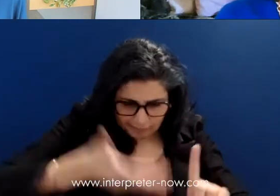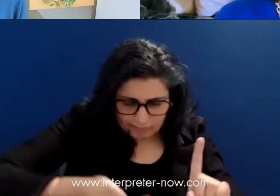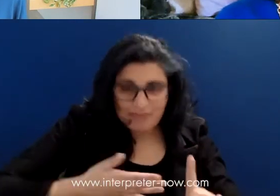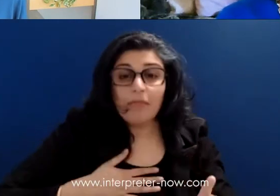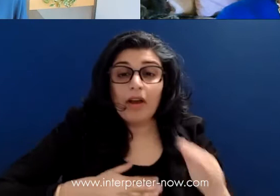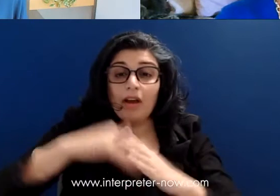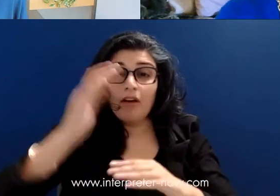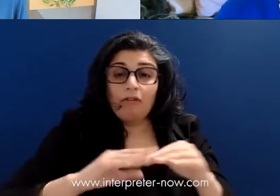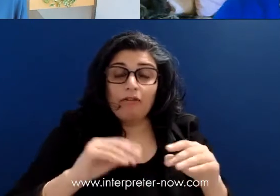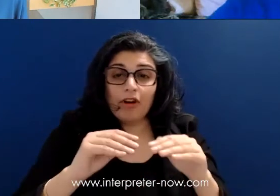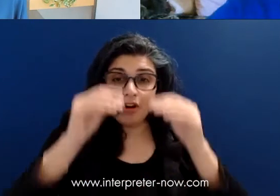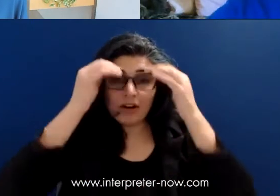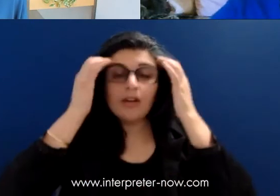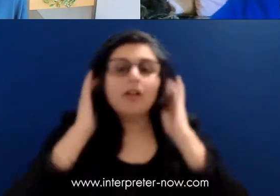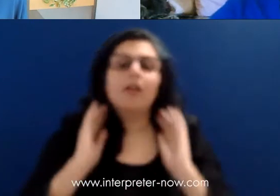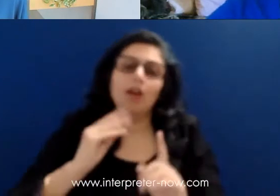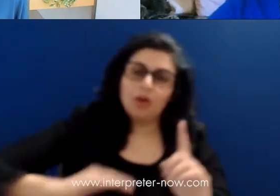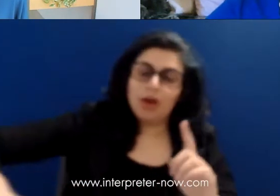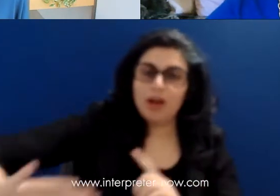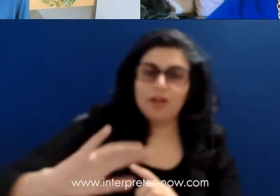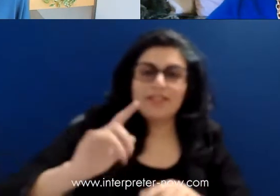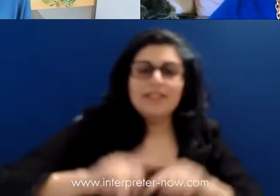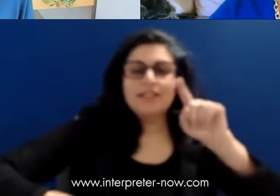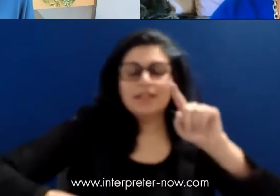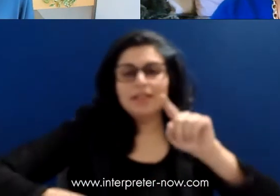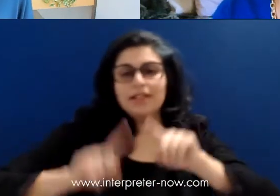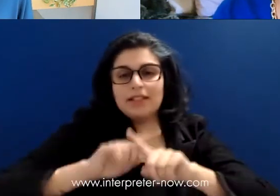of people, especially in such a diverse city.